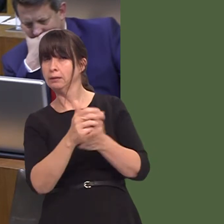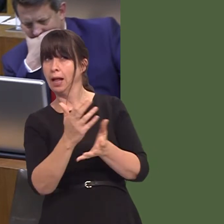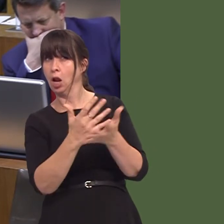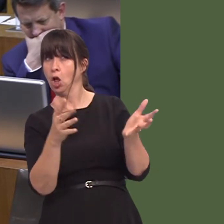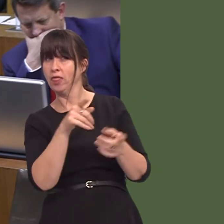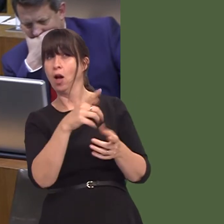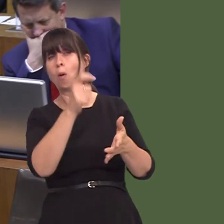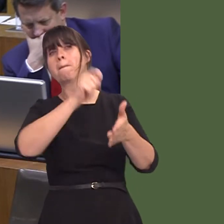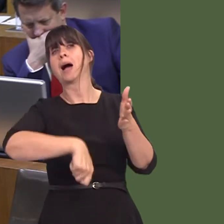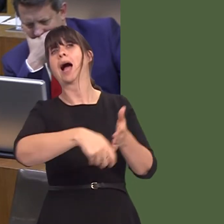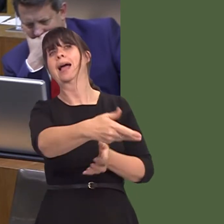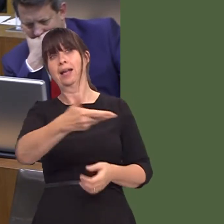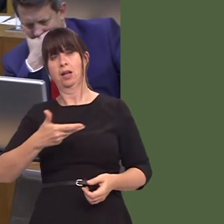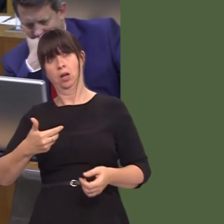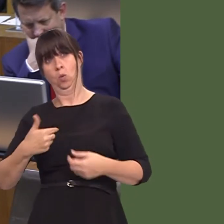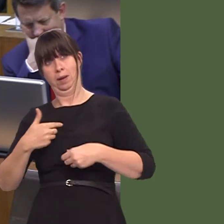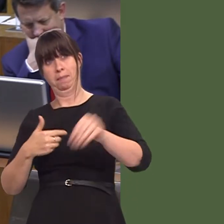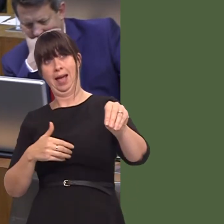So, weíre very much aware of the situation there.